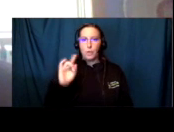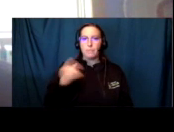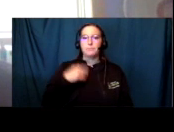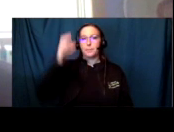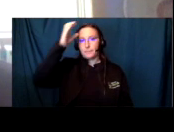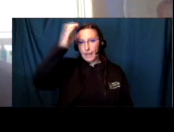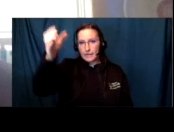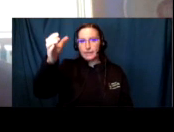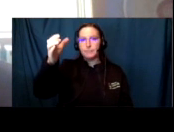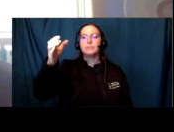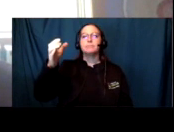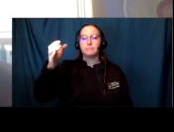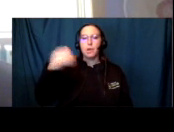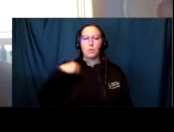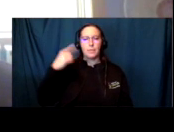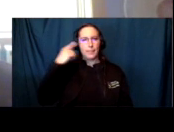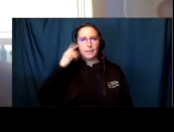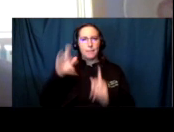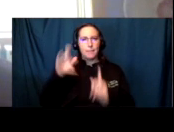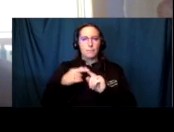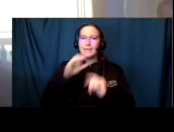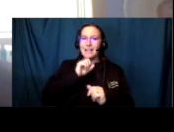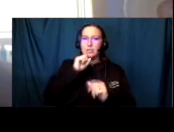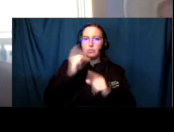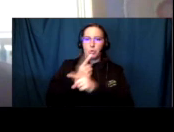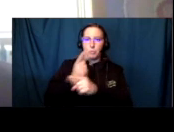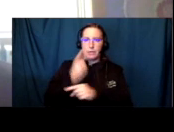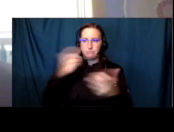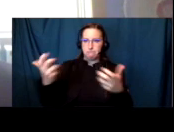thinking about what is age appropriate um some language of vocabulary that